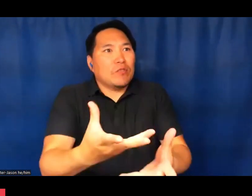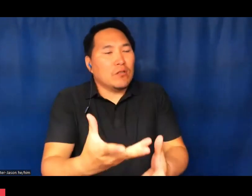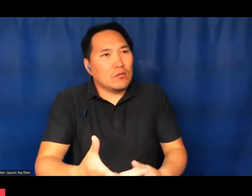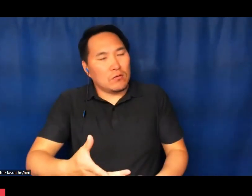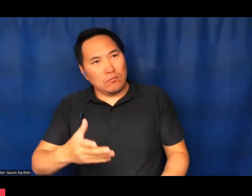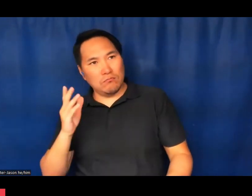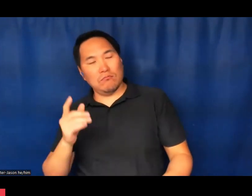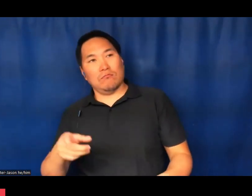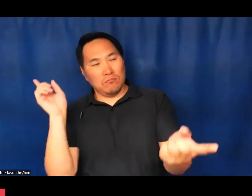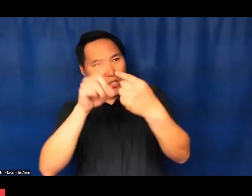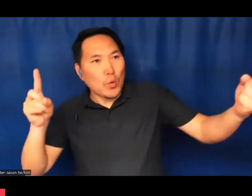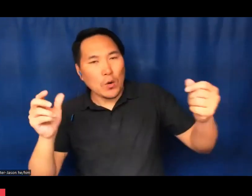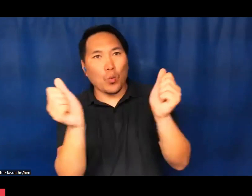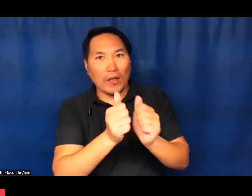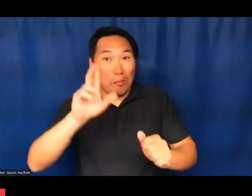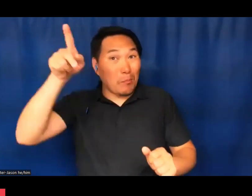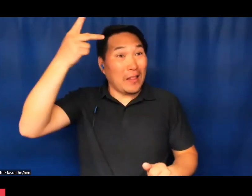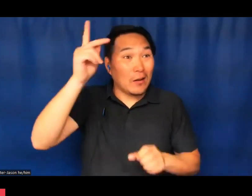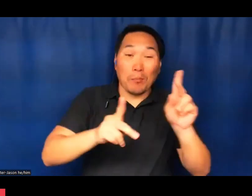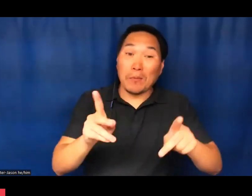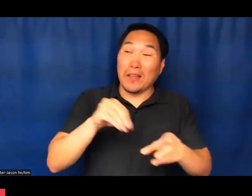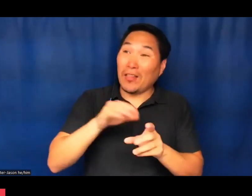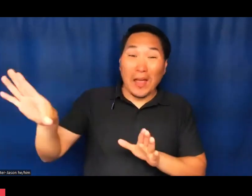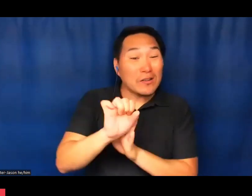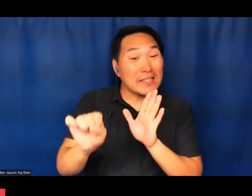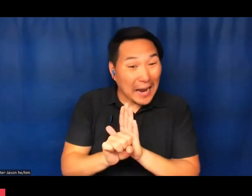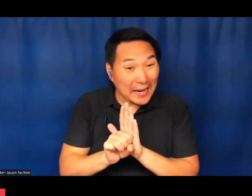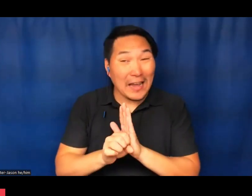be in their state. And in their region.